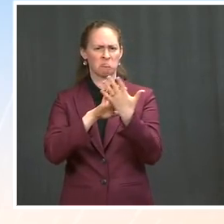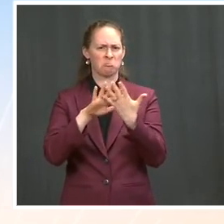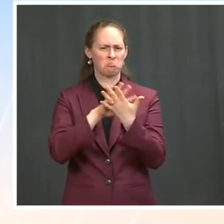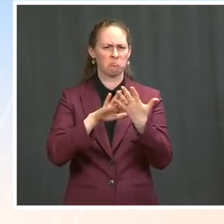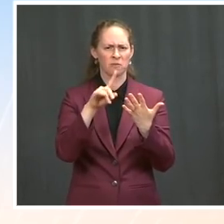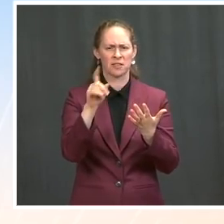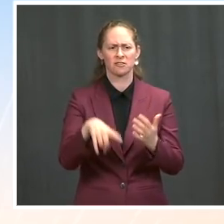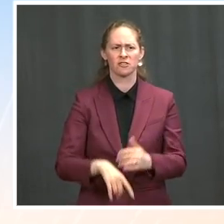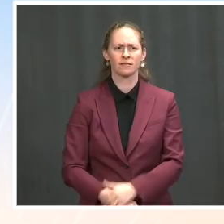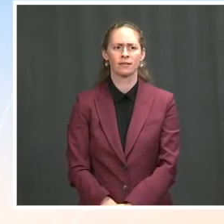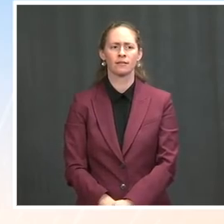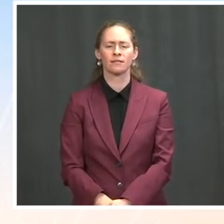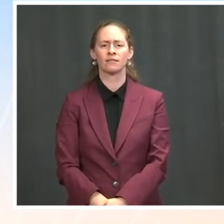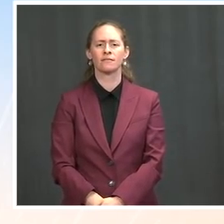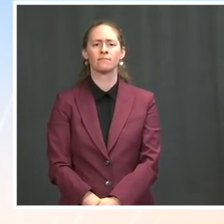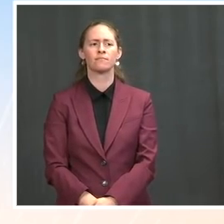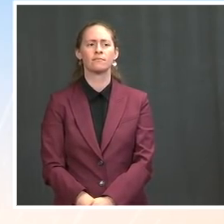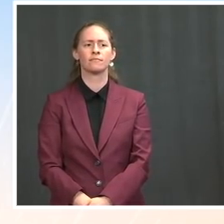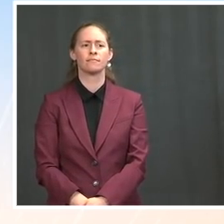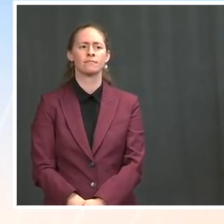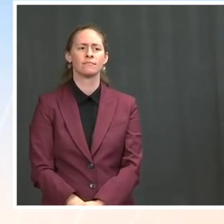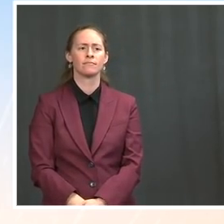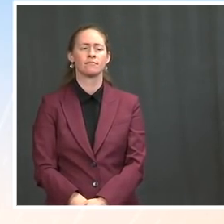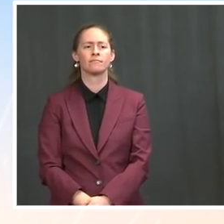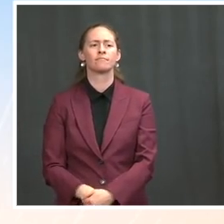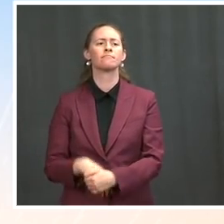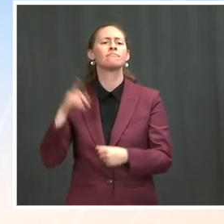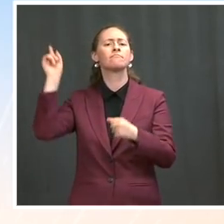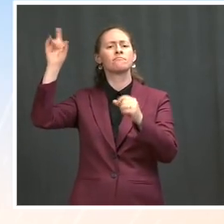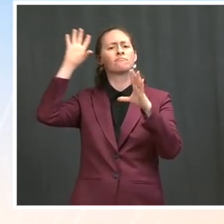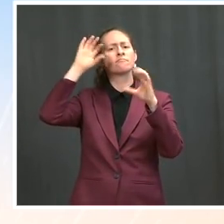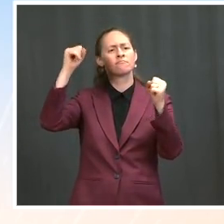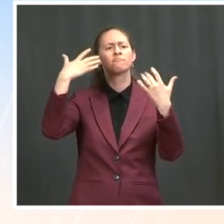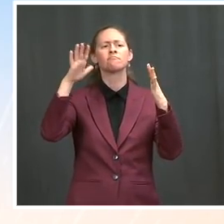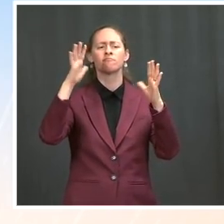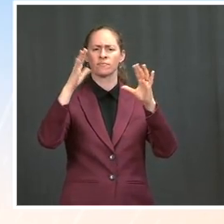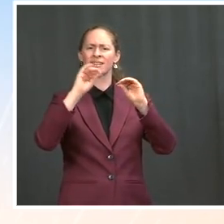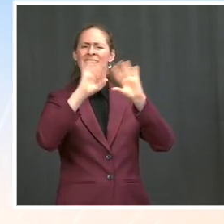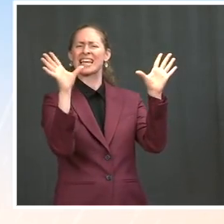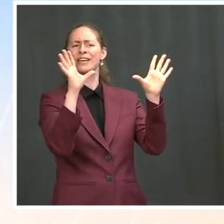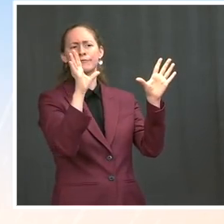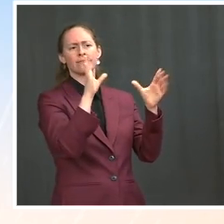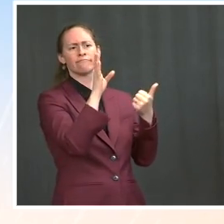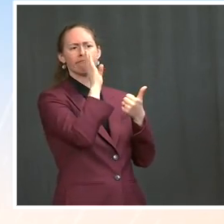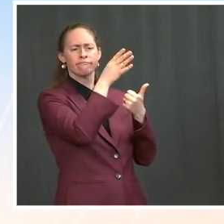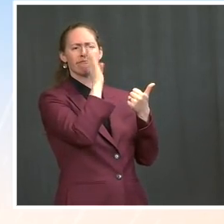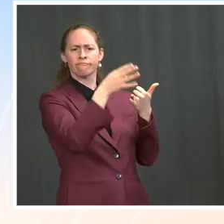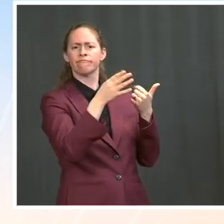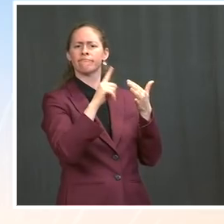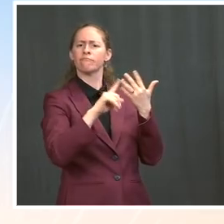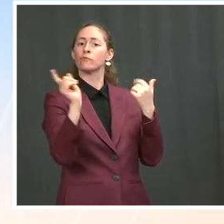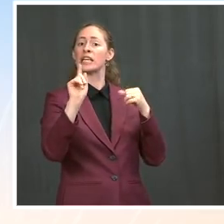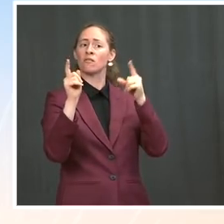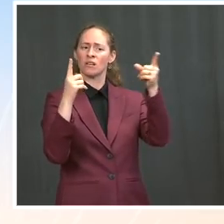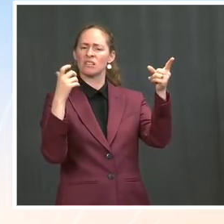the President did accomplish exactly what he wanted to accomplish in Geneva, which is identifying areas where the United States and Russia